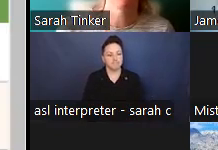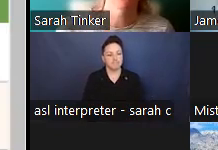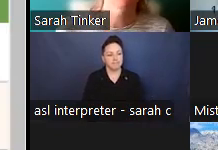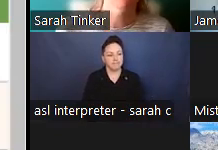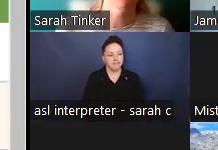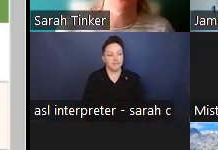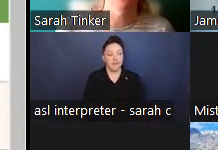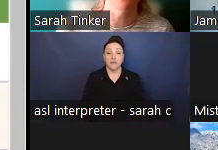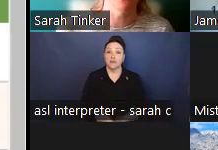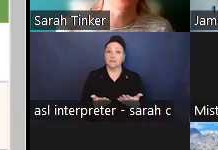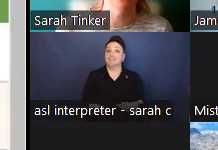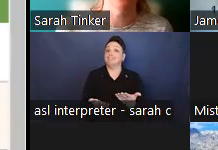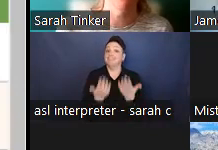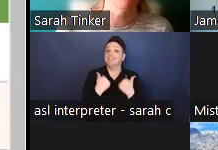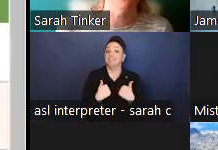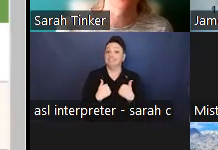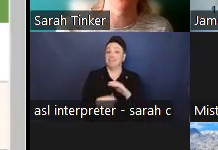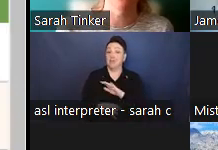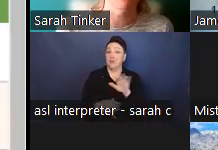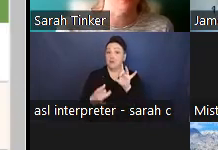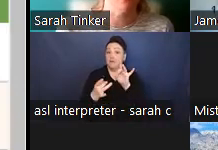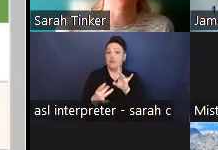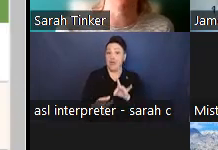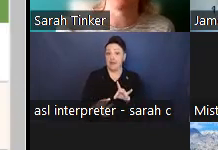We would love to hear from you. As you go out and take a look feel free to send you